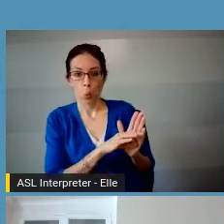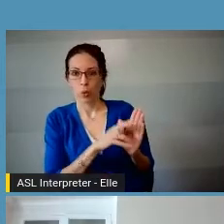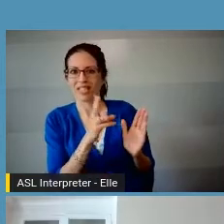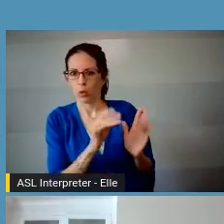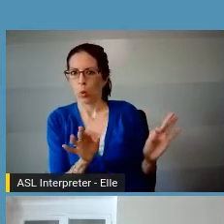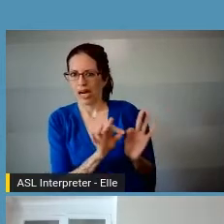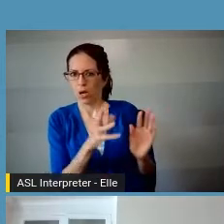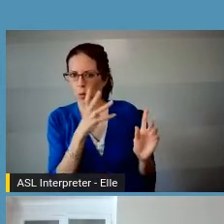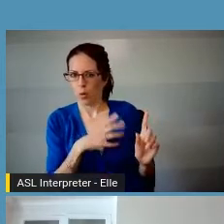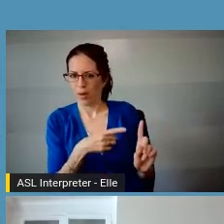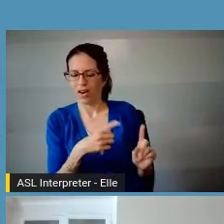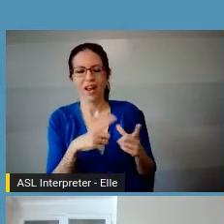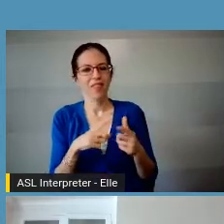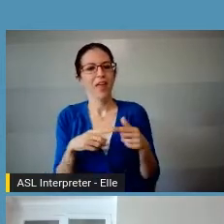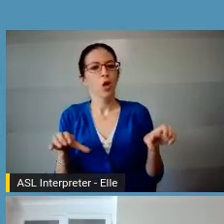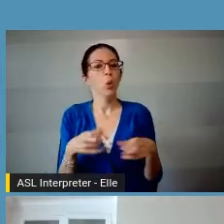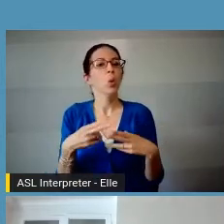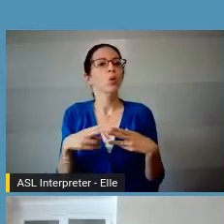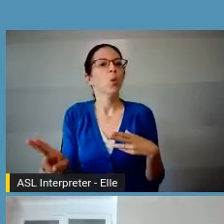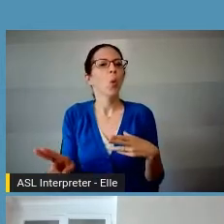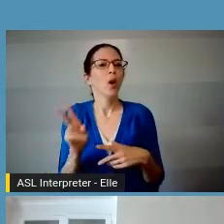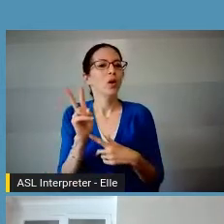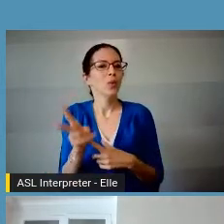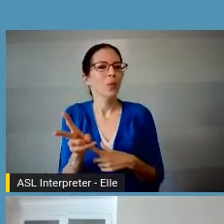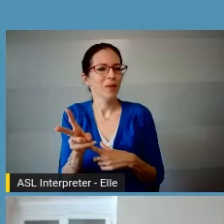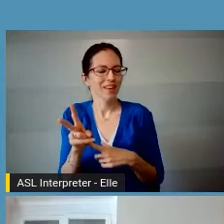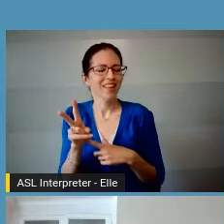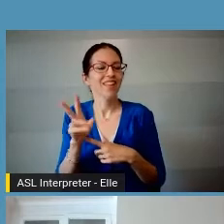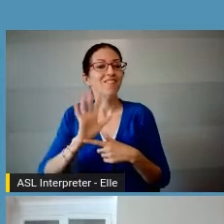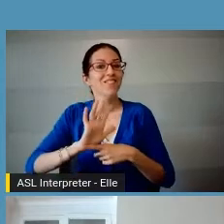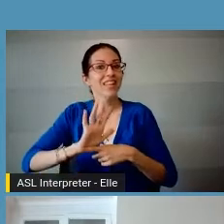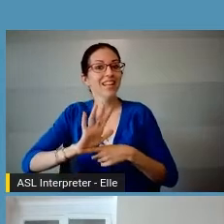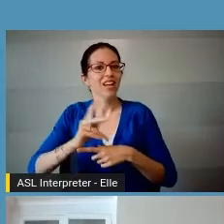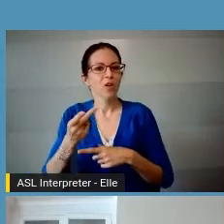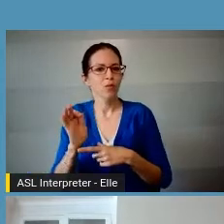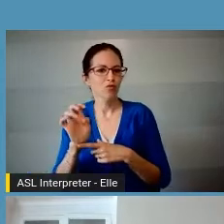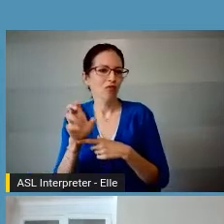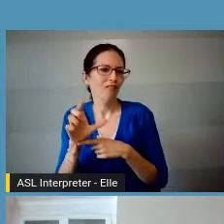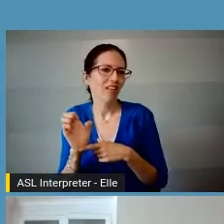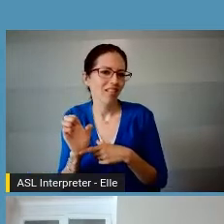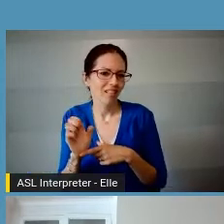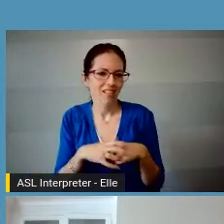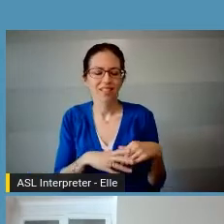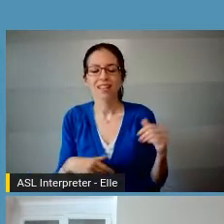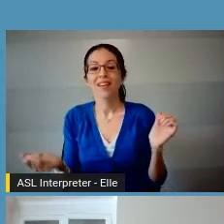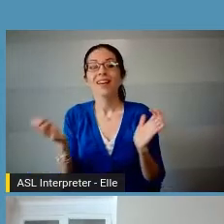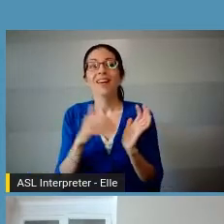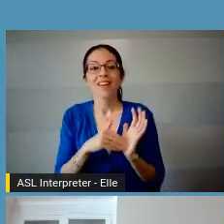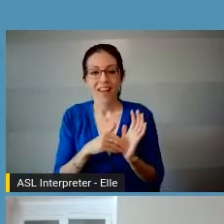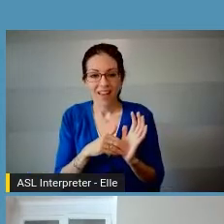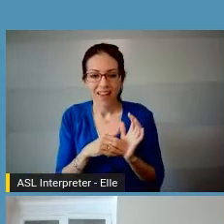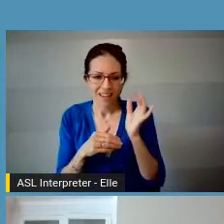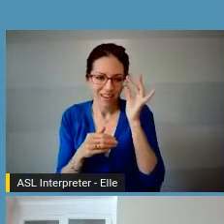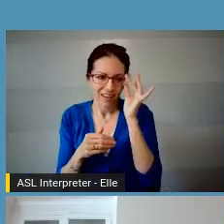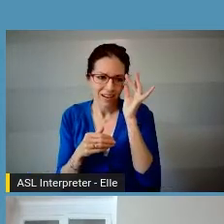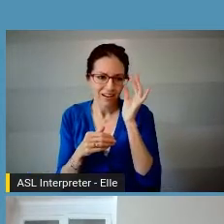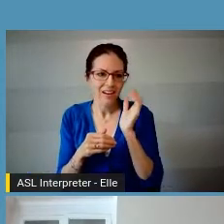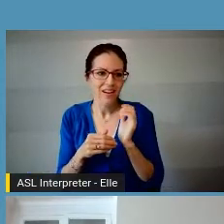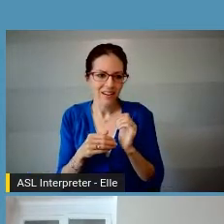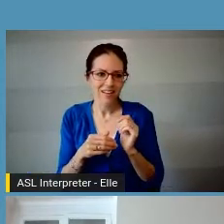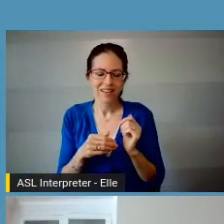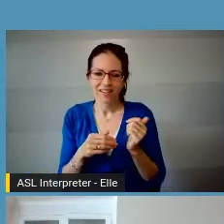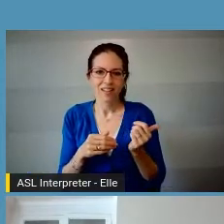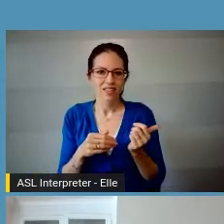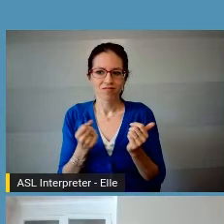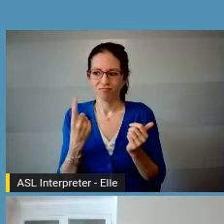two minutes video profile on it so again how do you take what was a 300-500 word essay